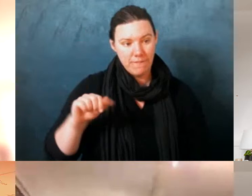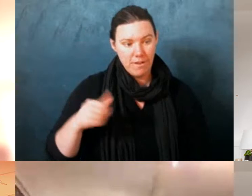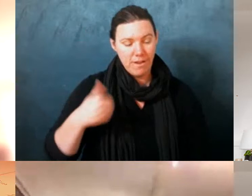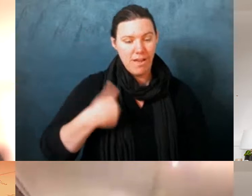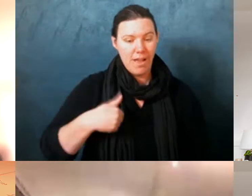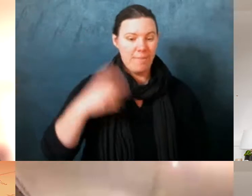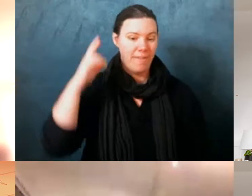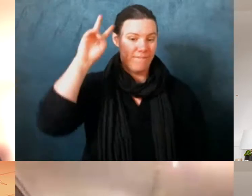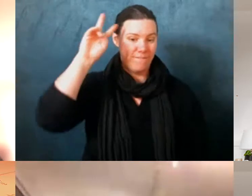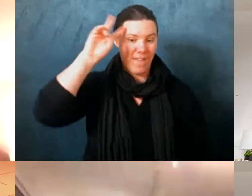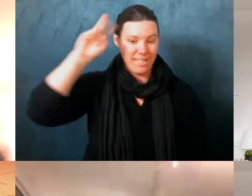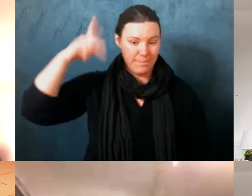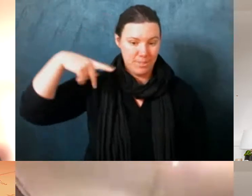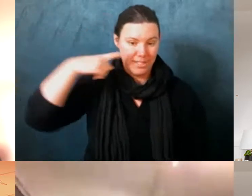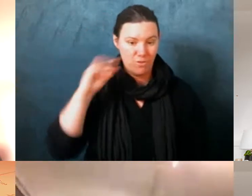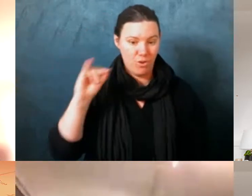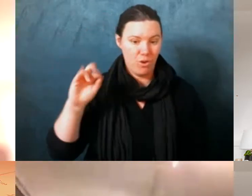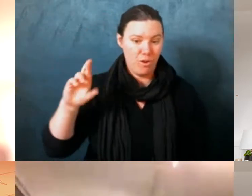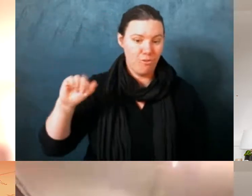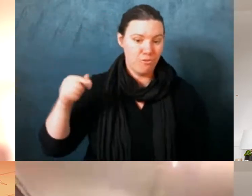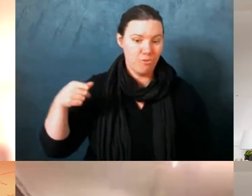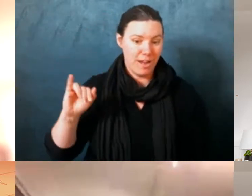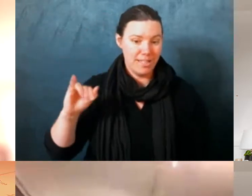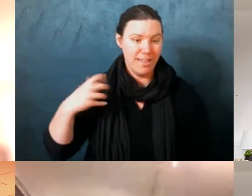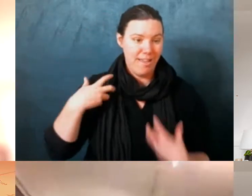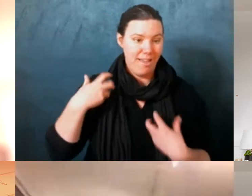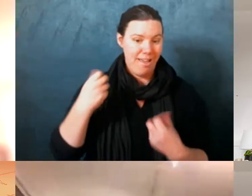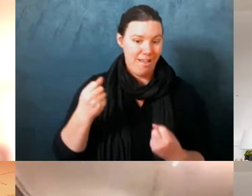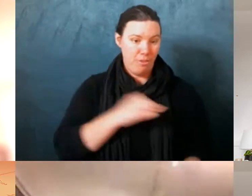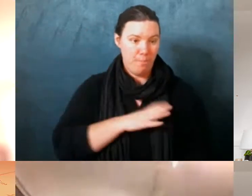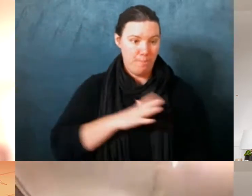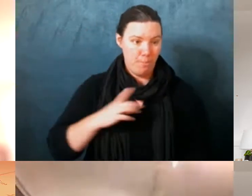and also work as a mental health professional clinician in at Lutheran Community Services.